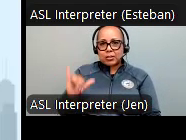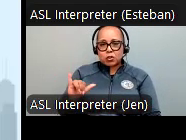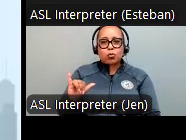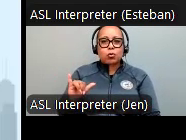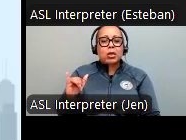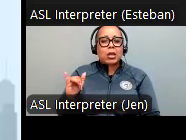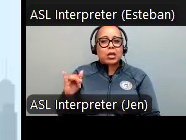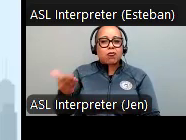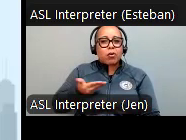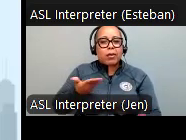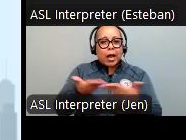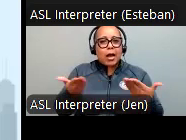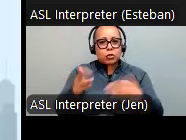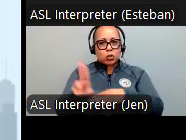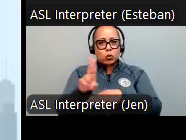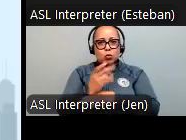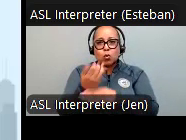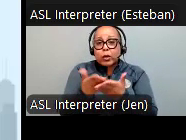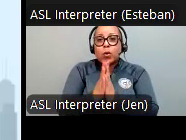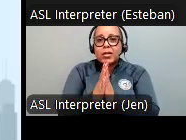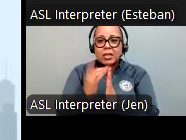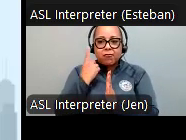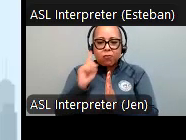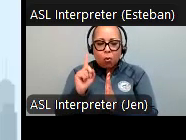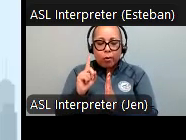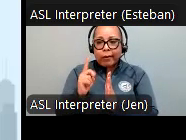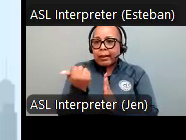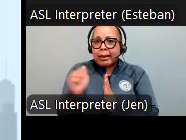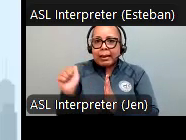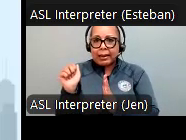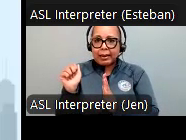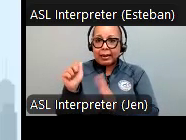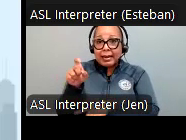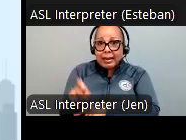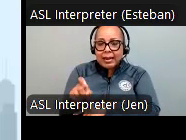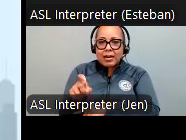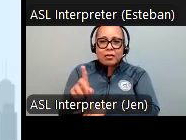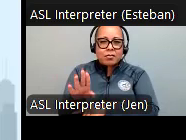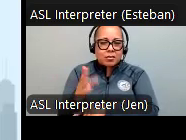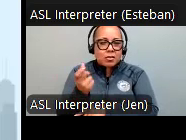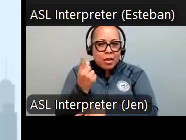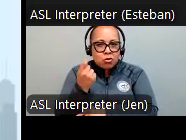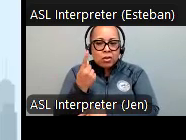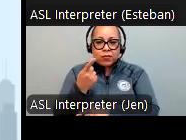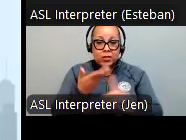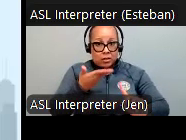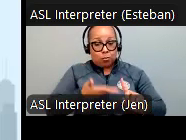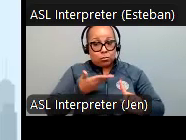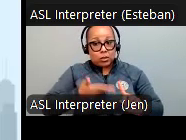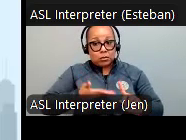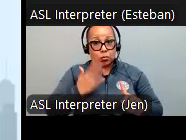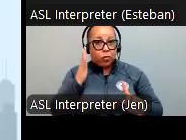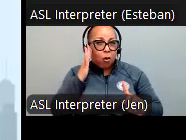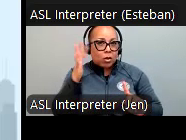that could be used or requested for any needs. Especially if someone with autism may struggle